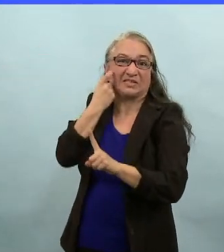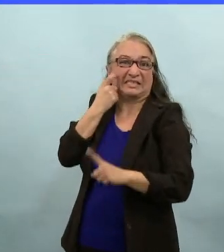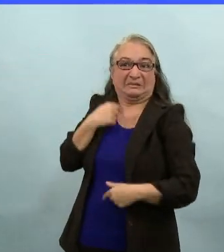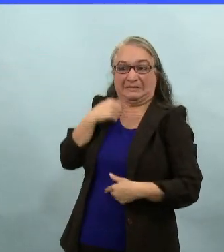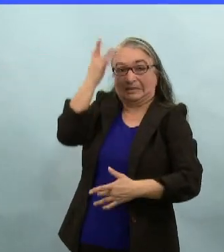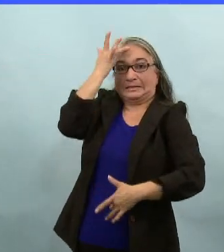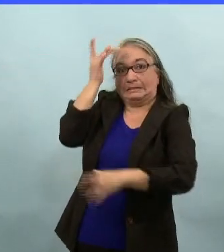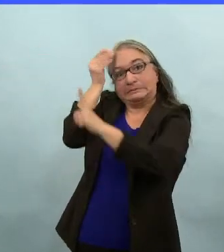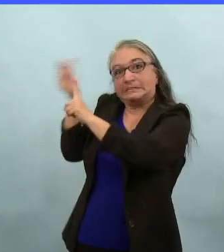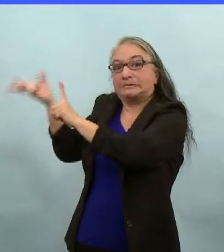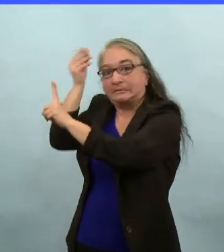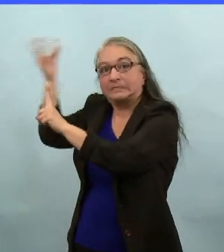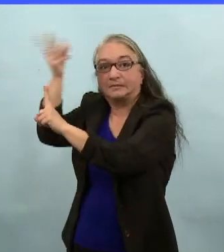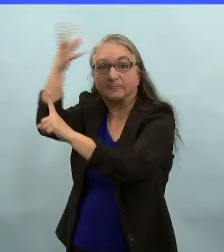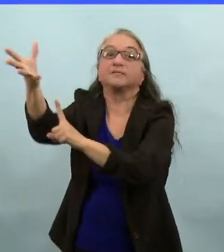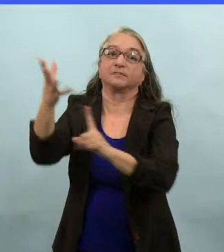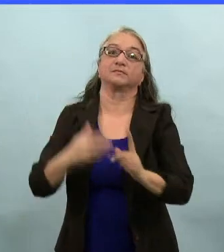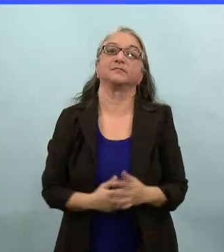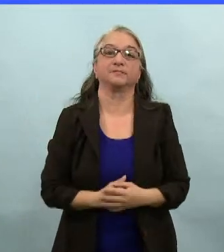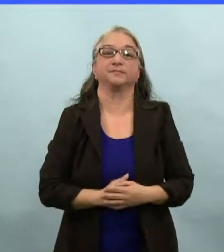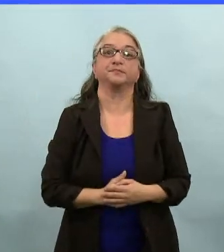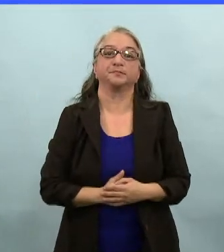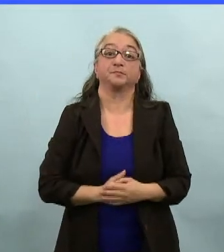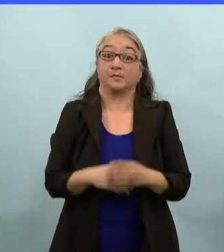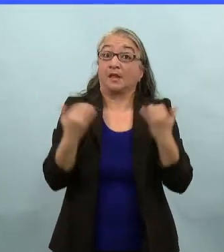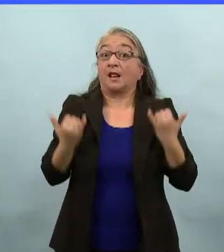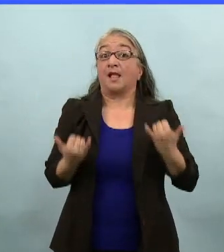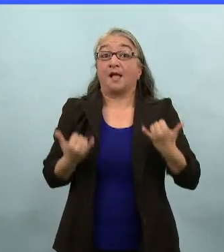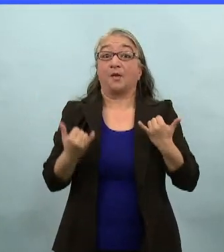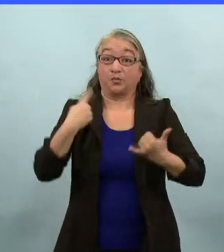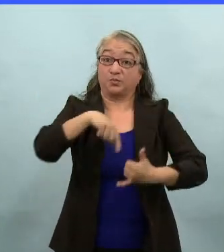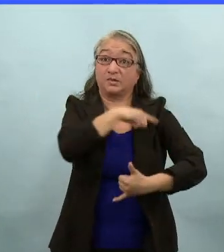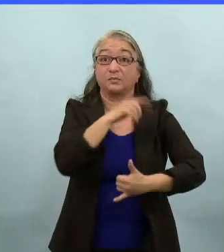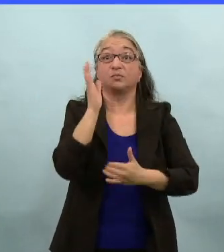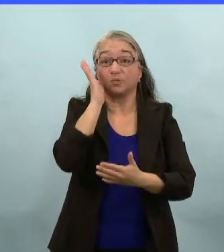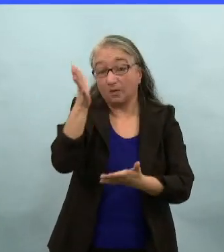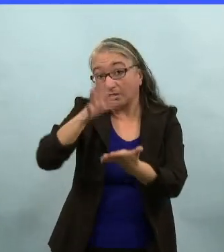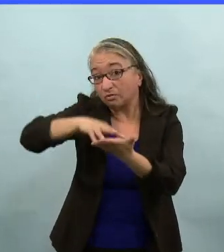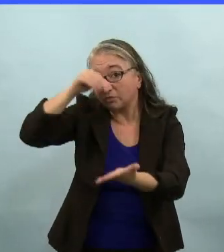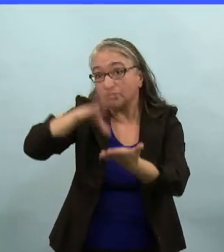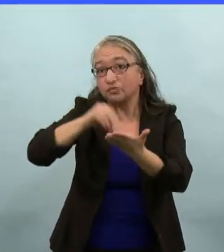to learn more and as we learn more we will adjust our approaches to identify those most